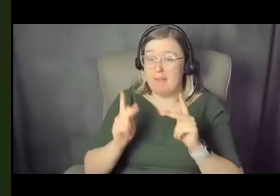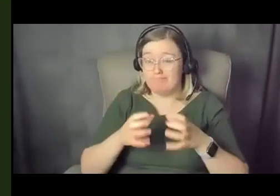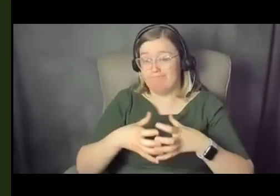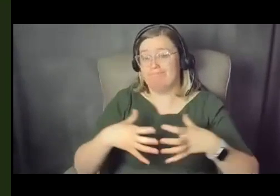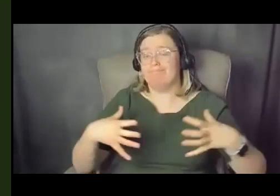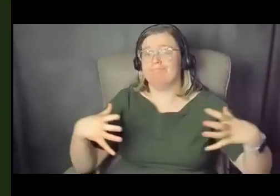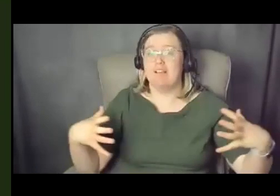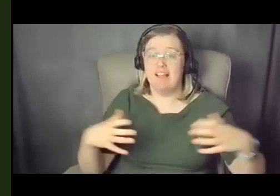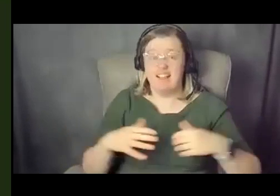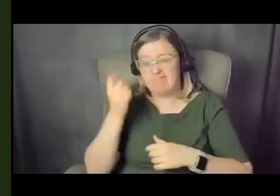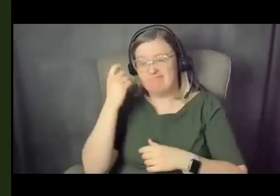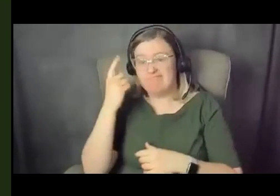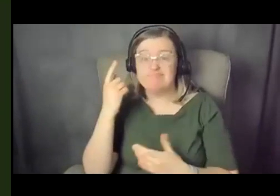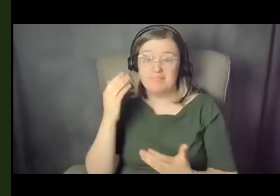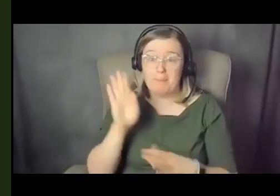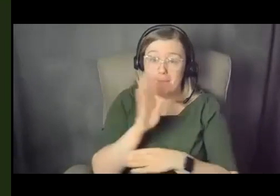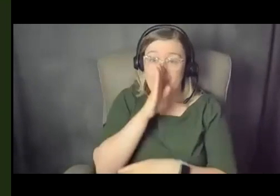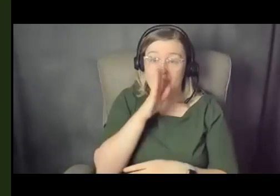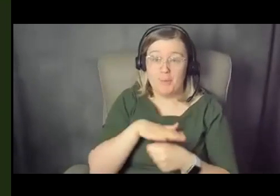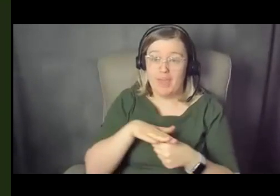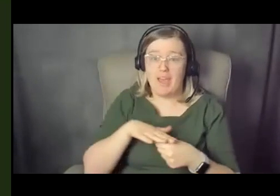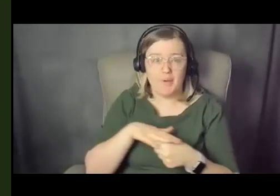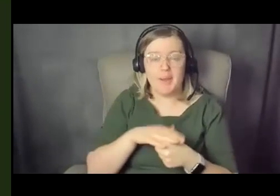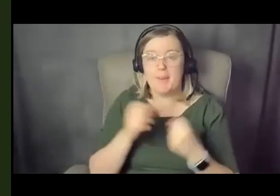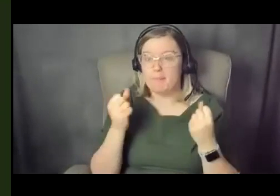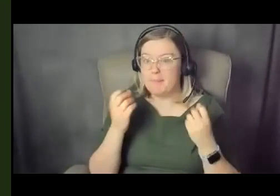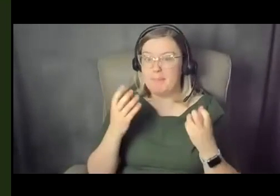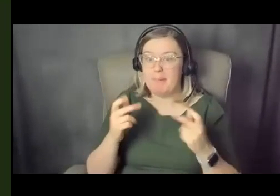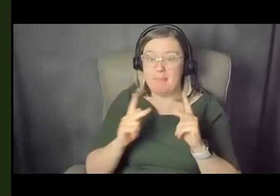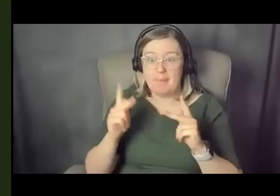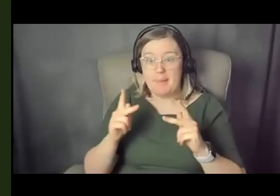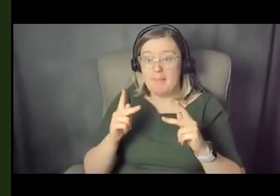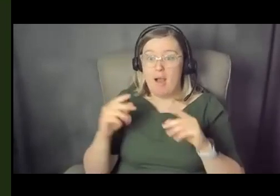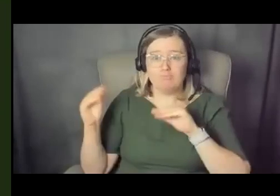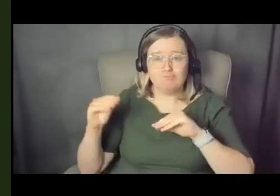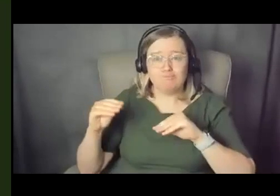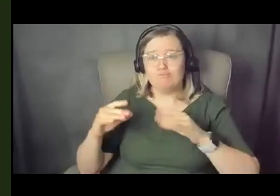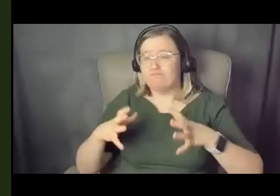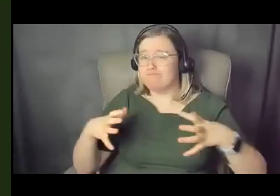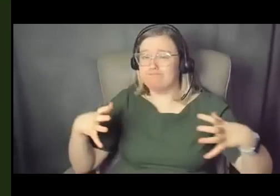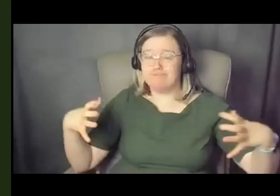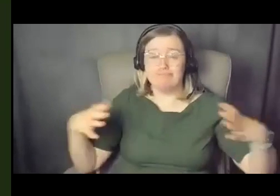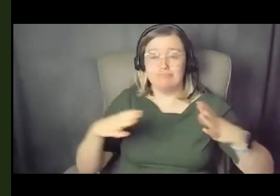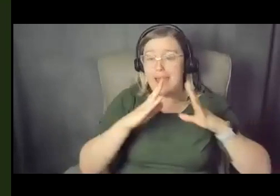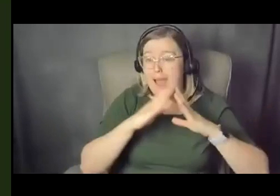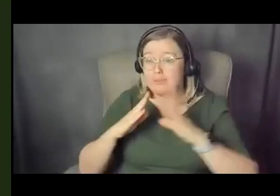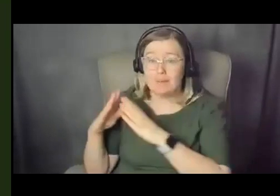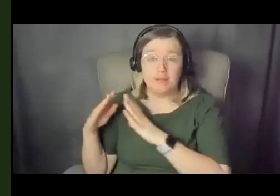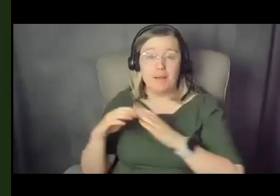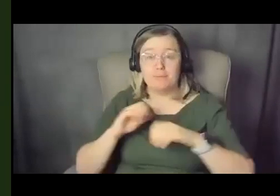area, adding more houses and businesses sending flows to the sewer system. You can see that Bellevue's population really begins to